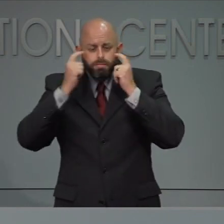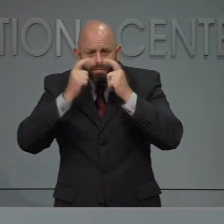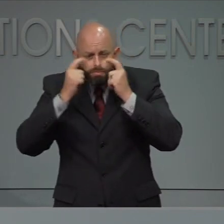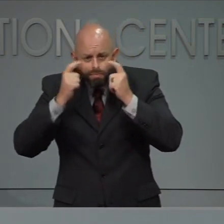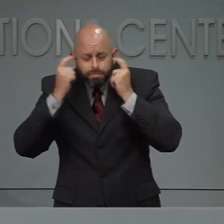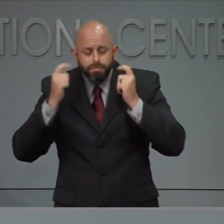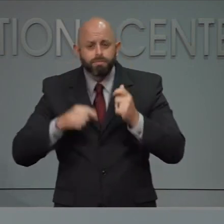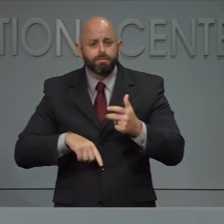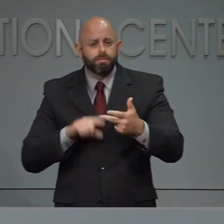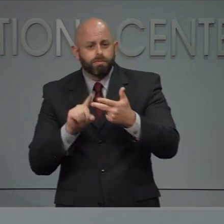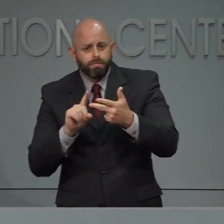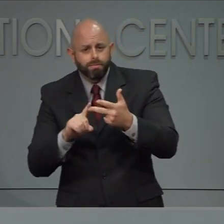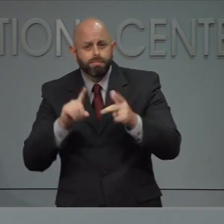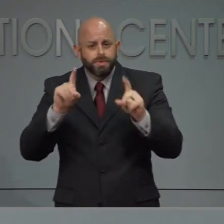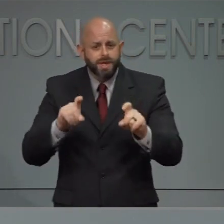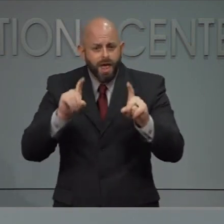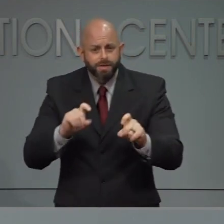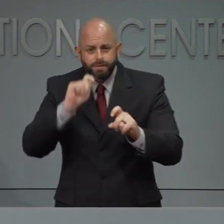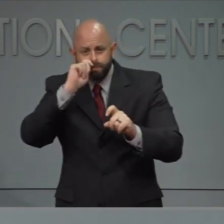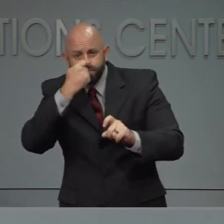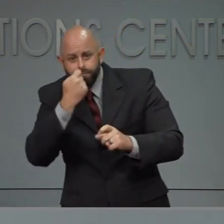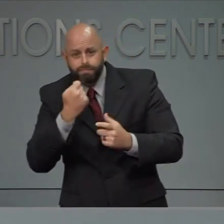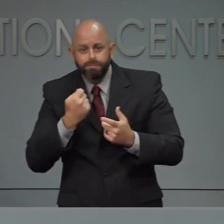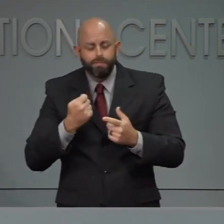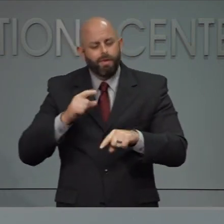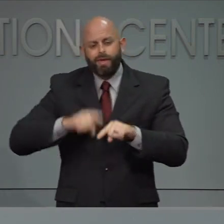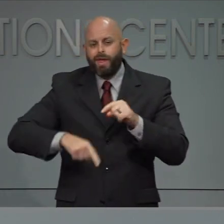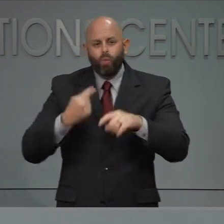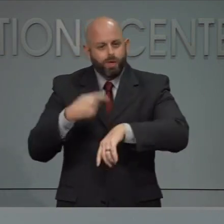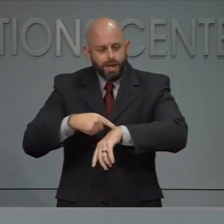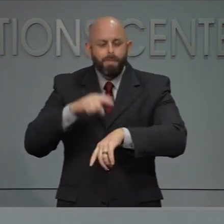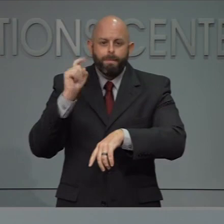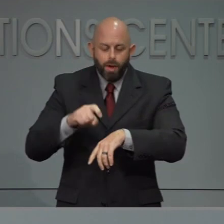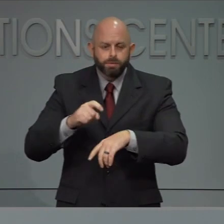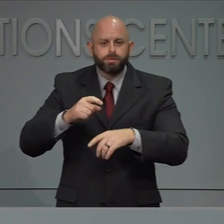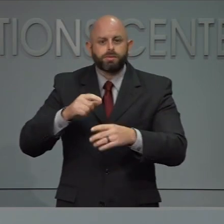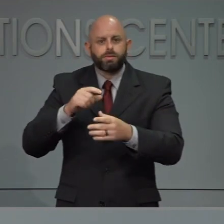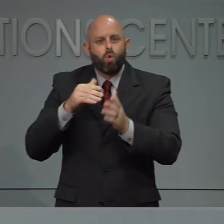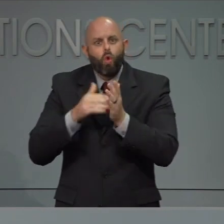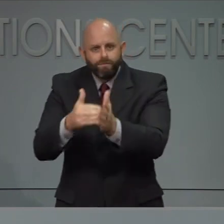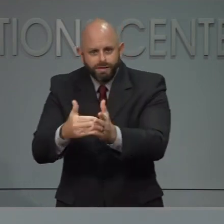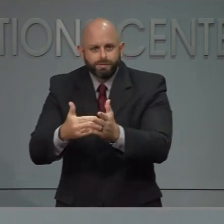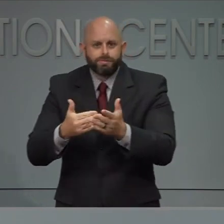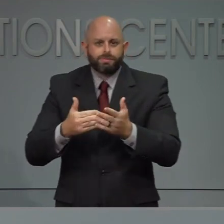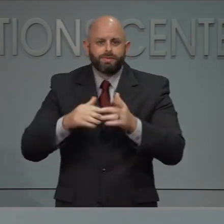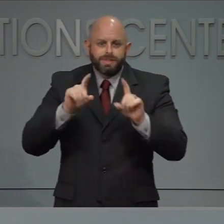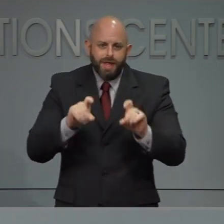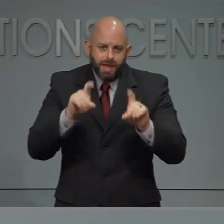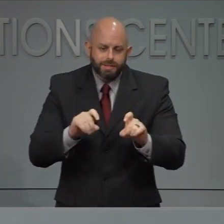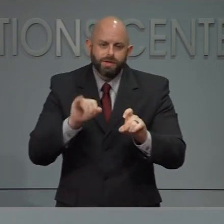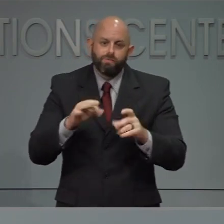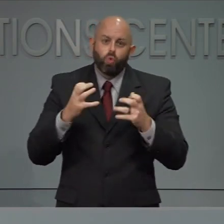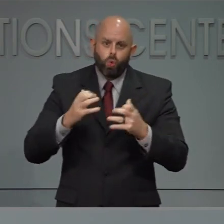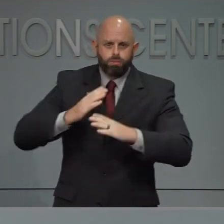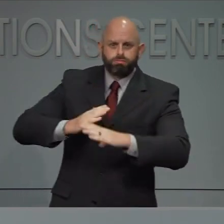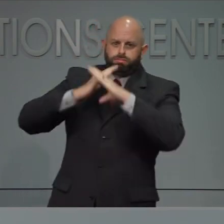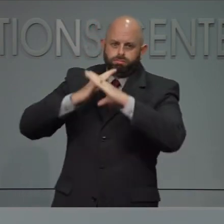LIKE REPETITIVE TESTING AND SUCH CAN'T BE ONE-TIME TESTING HAS TO BE REPETITIVE TESTING. IF YOU ACTUALLY WANT TO